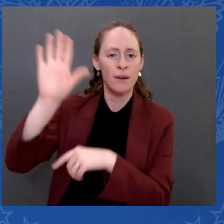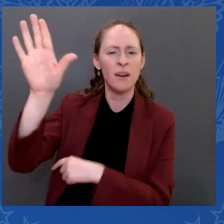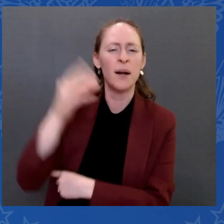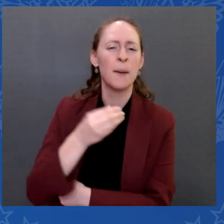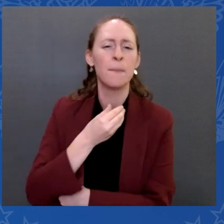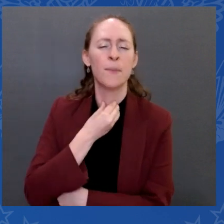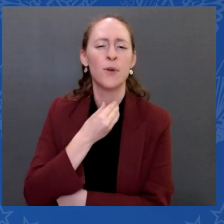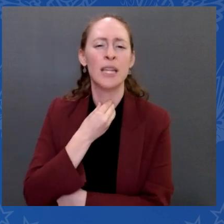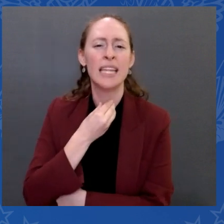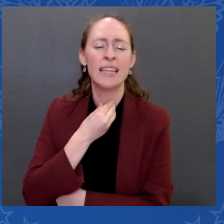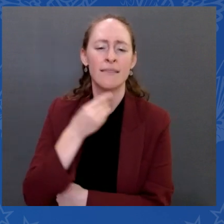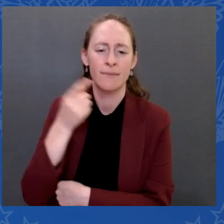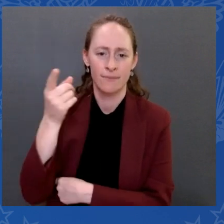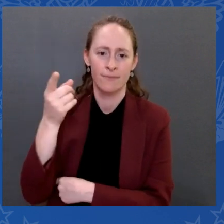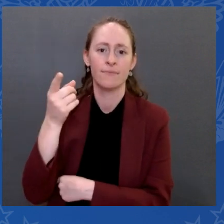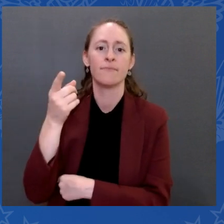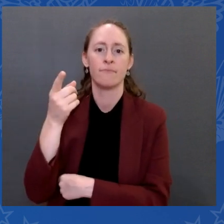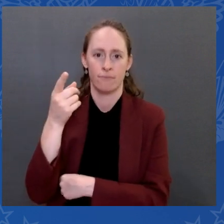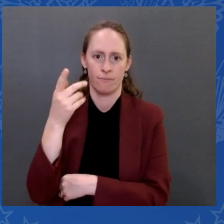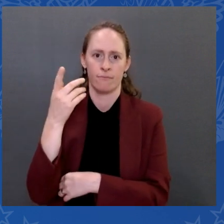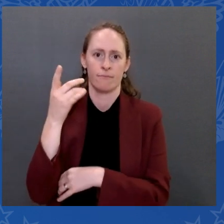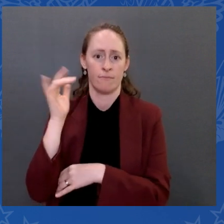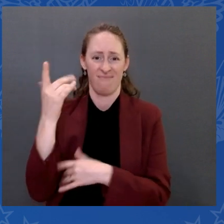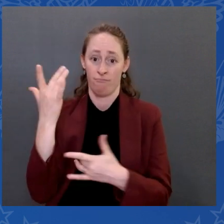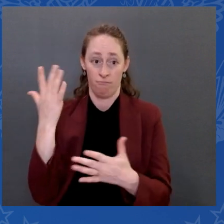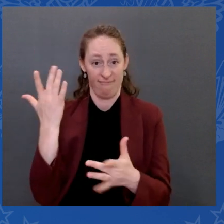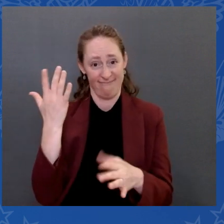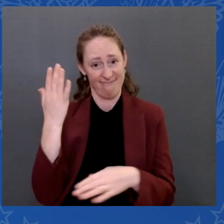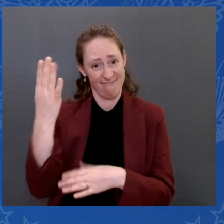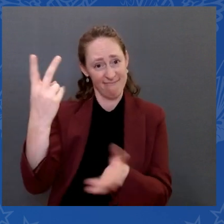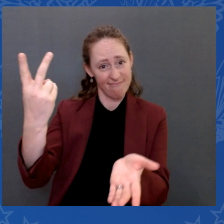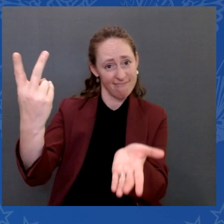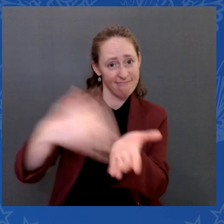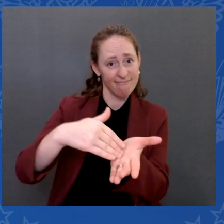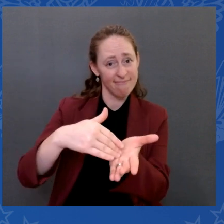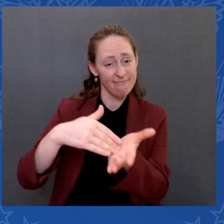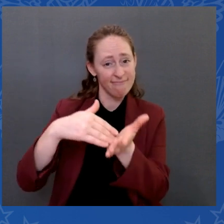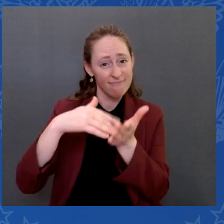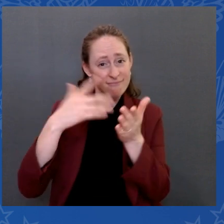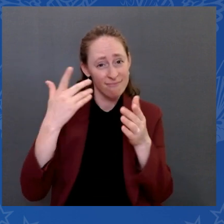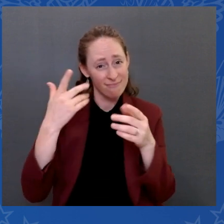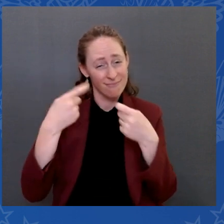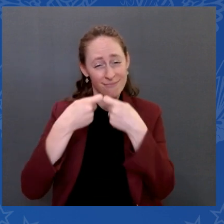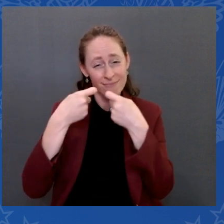So when we go on to networking and adding in autonomy under,